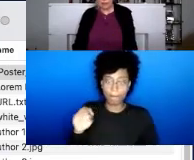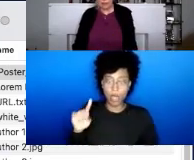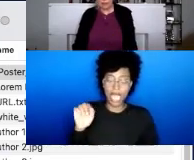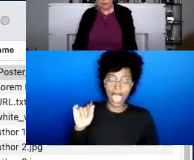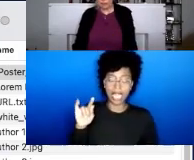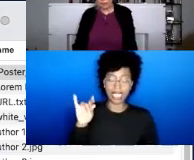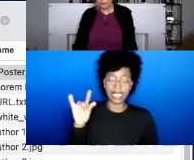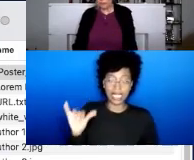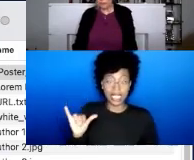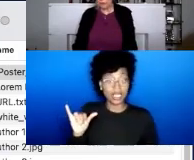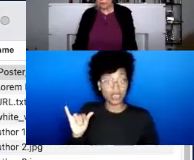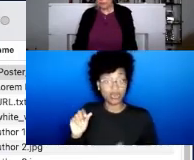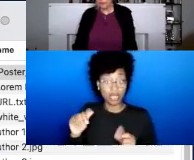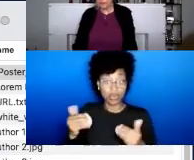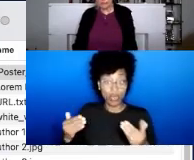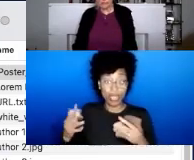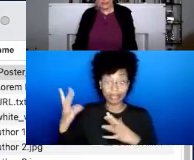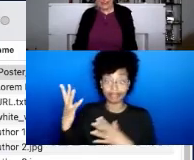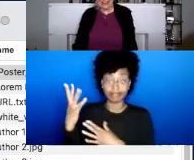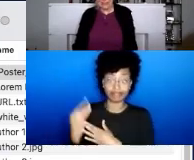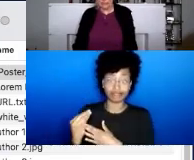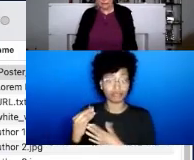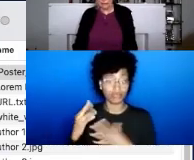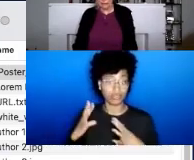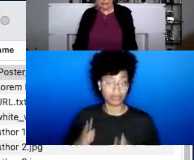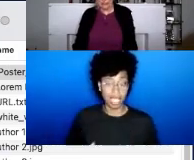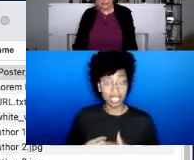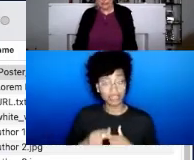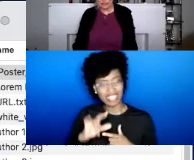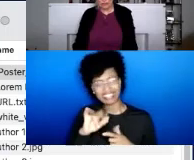can shut your video off. 07:41:37 I think that is the answer, but we